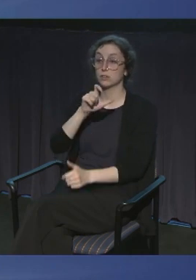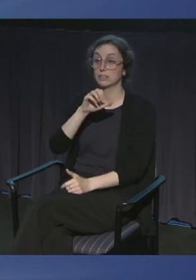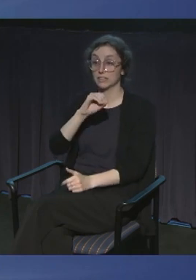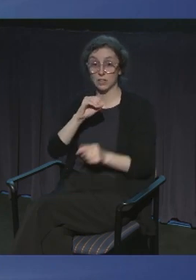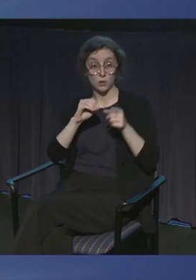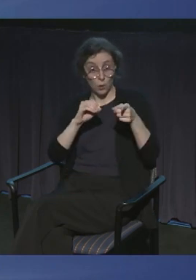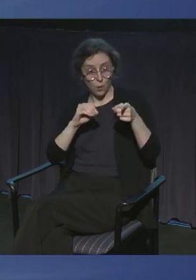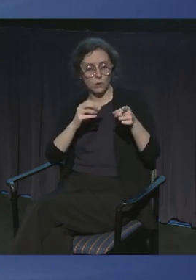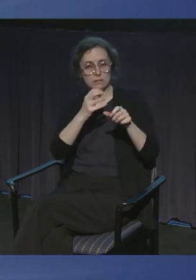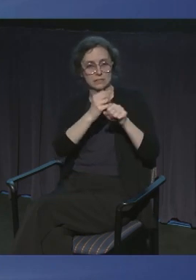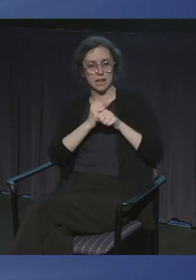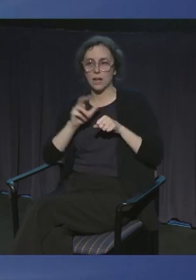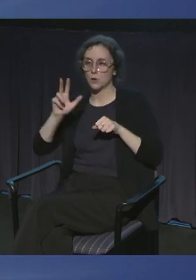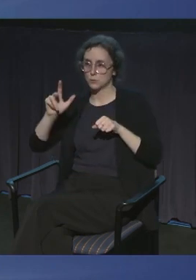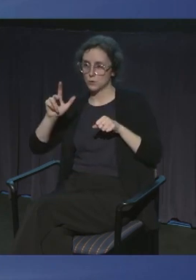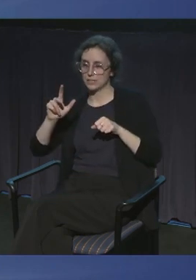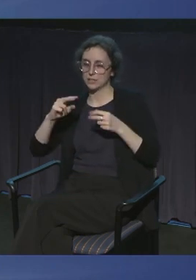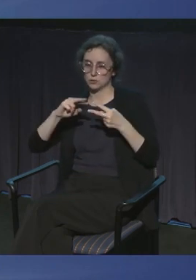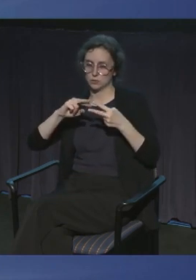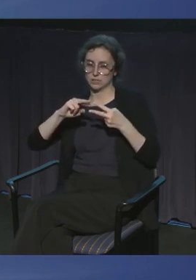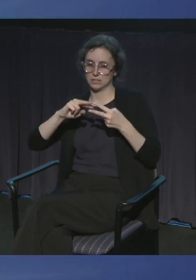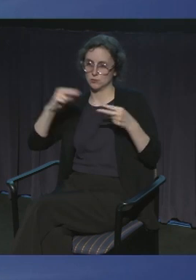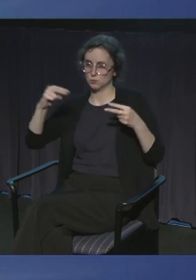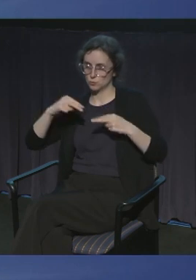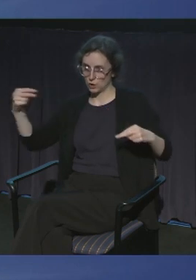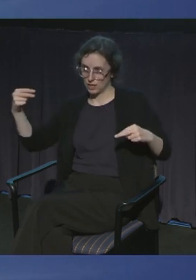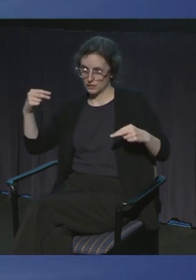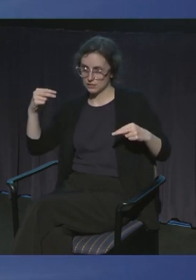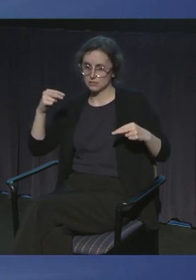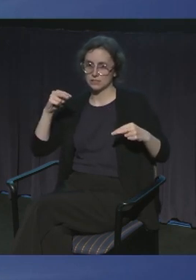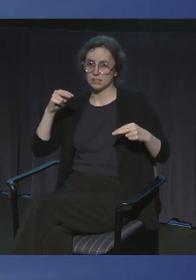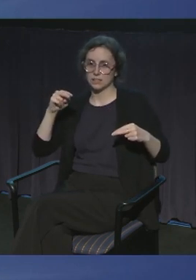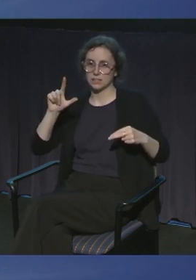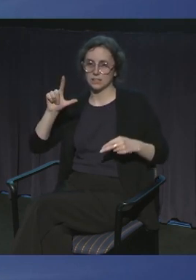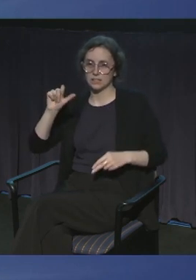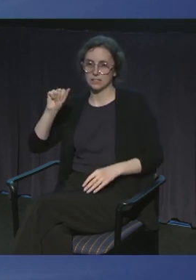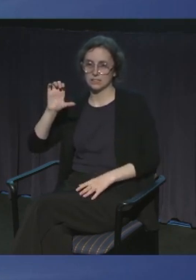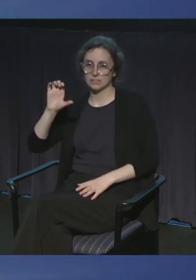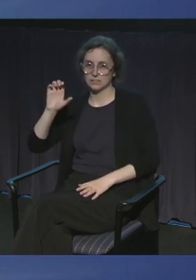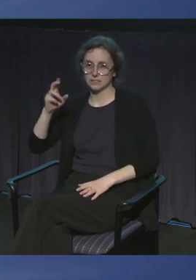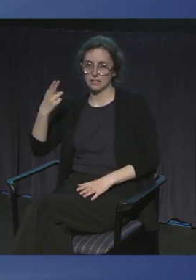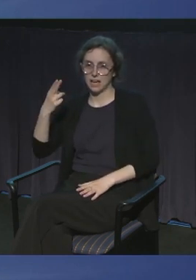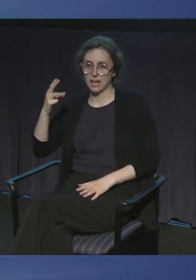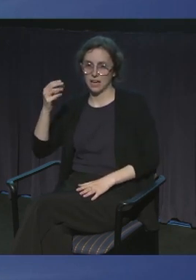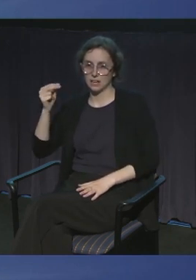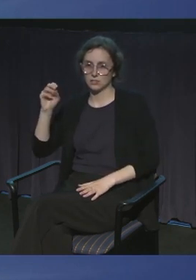AND SO WHAT LEO DID IS WE GOT 23 STRAINS FROM UNIVERSITY OF MICHIGAN AND WAS ABLE TO USE